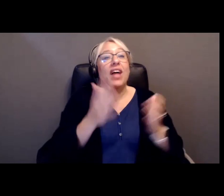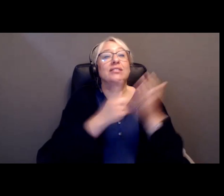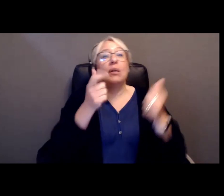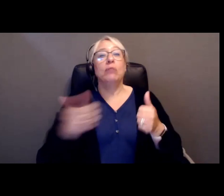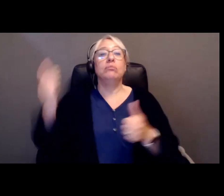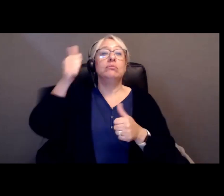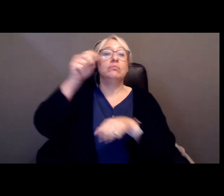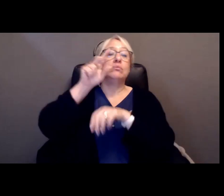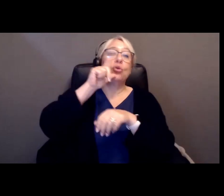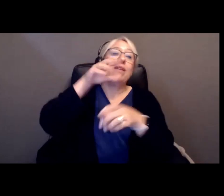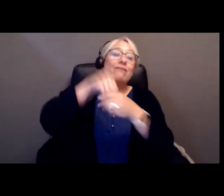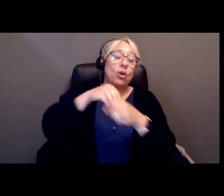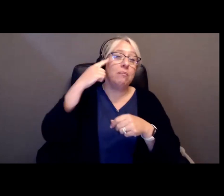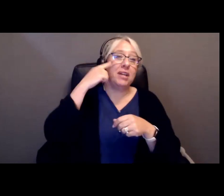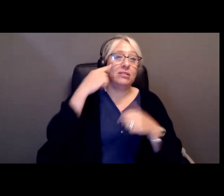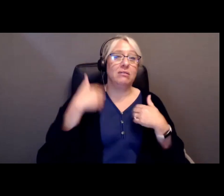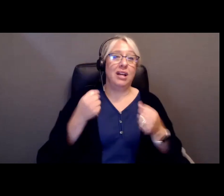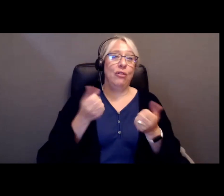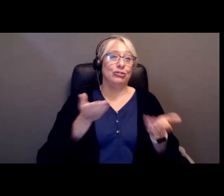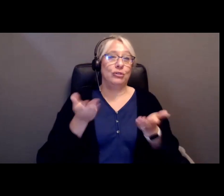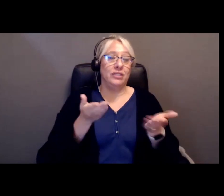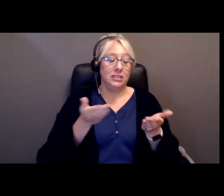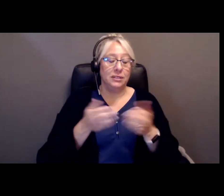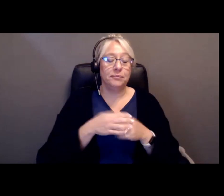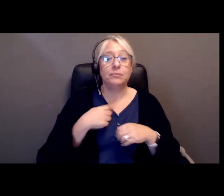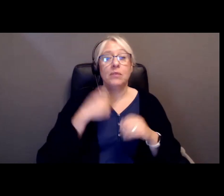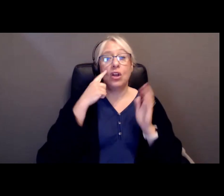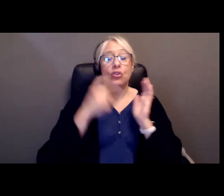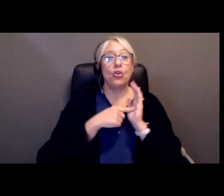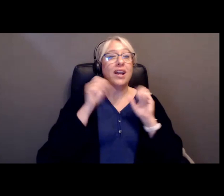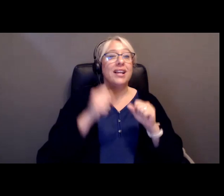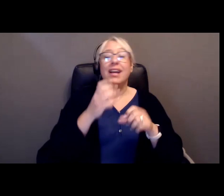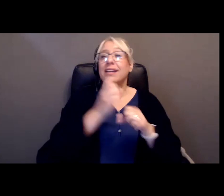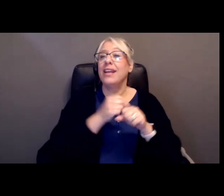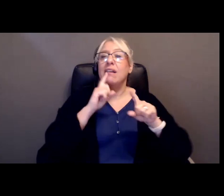mental health services. I found that you can get such completely different information that I was